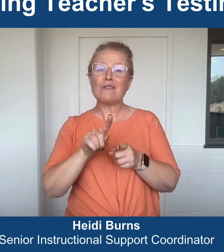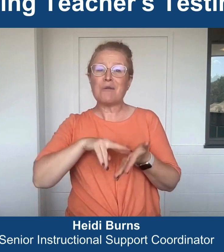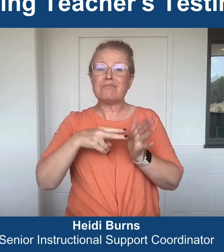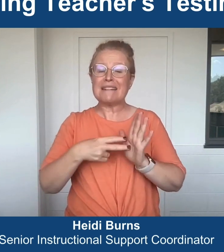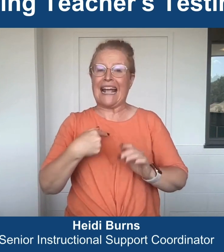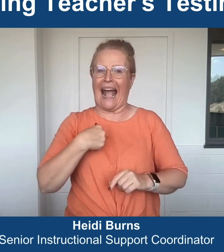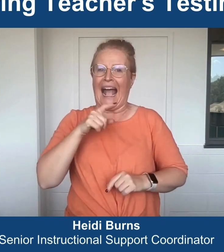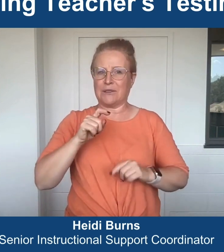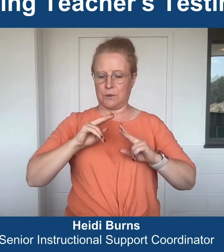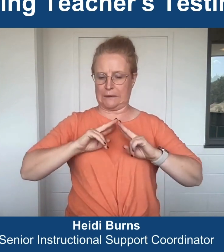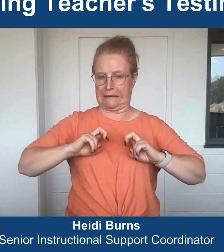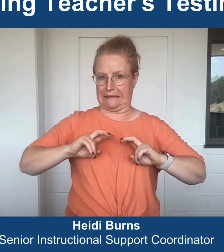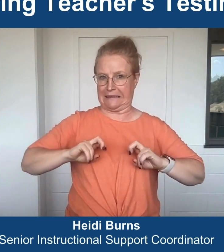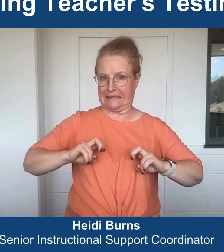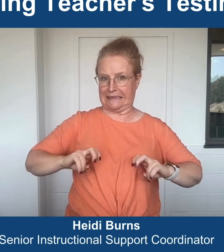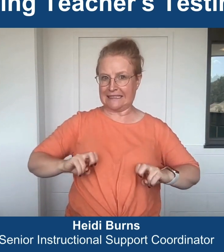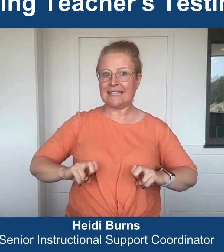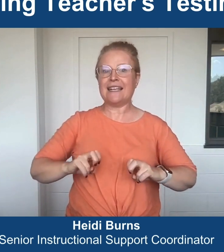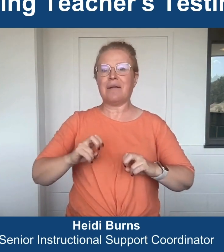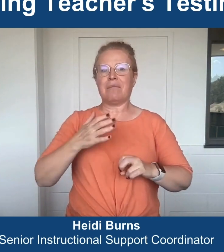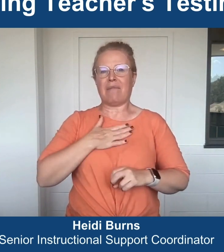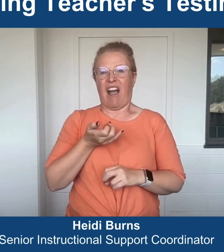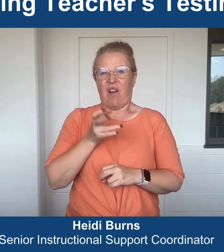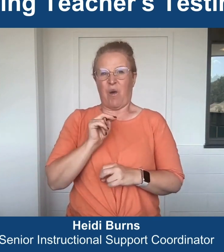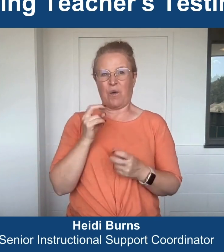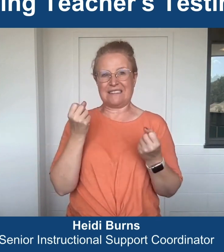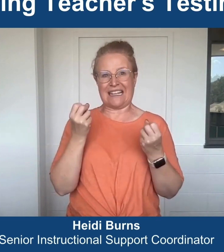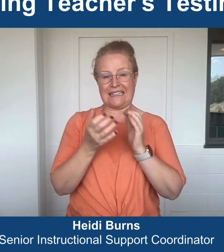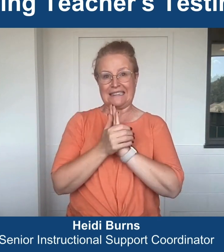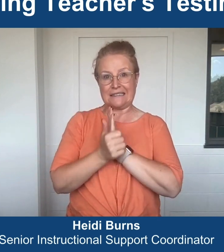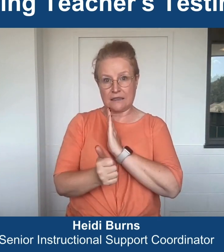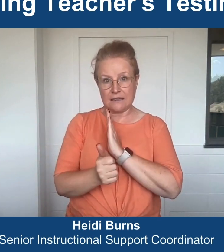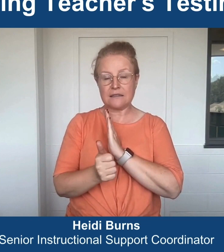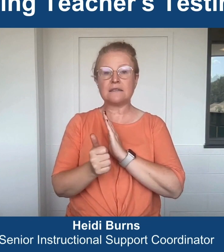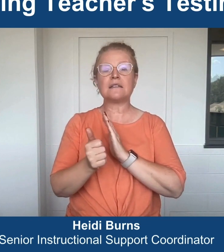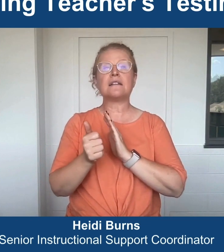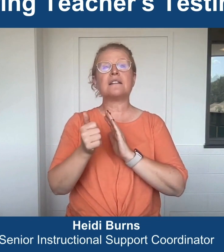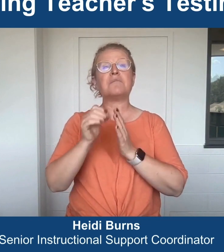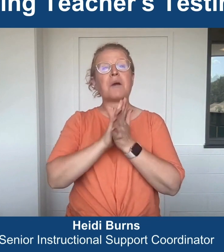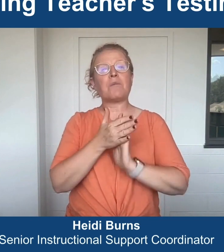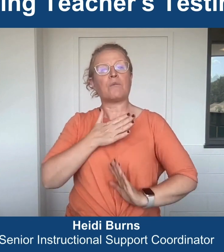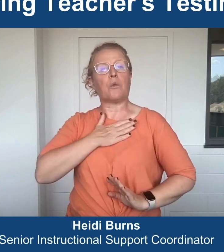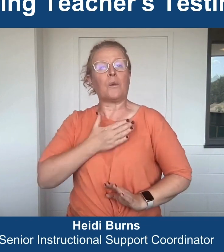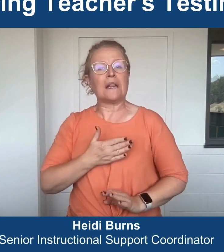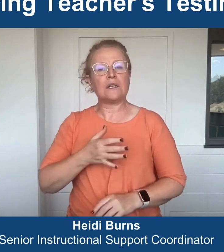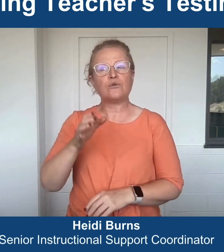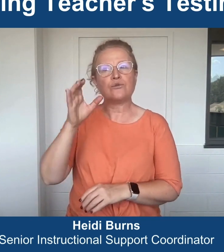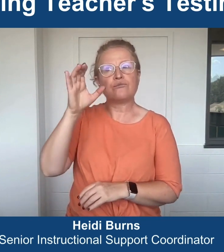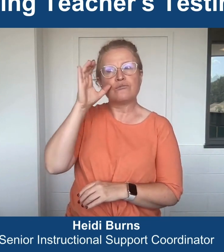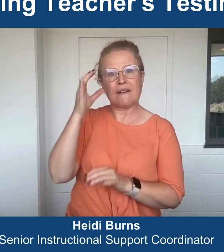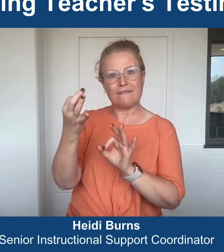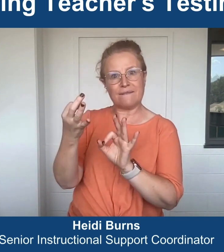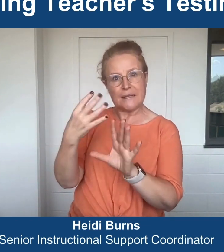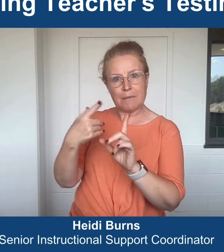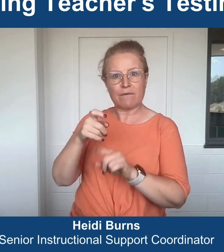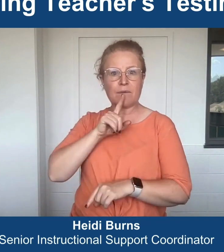integrate to ASL at all times. It also meant I had to assess my own signing skills and become willing